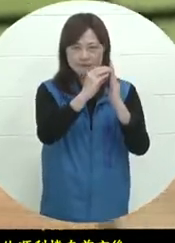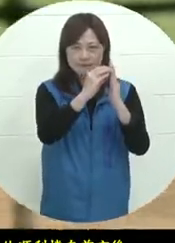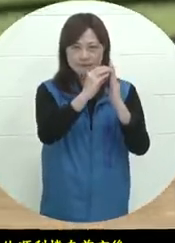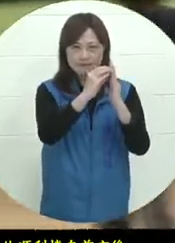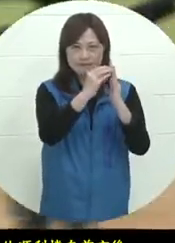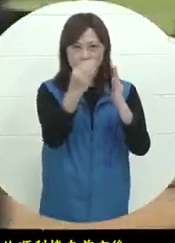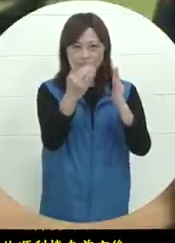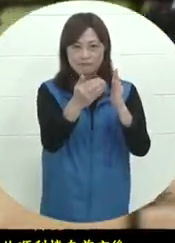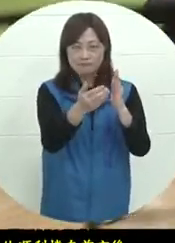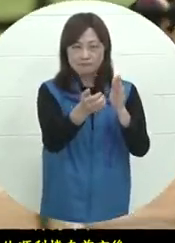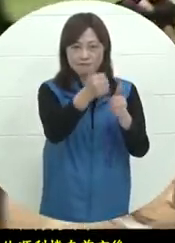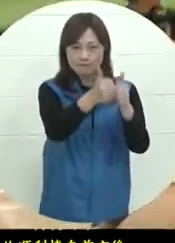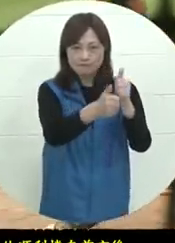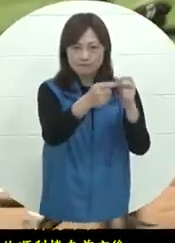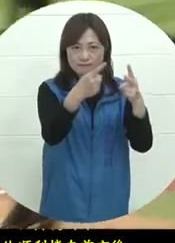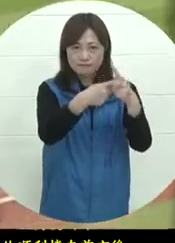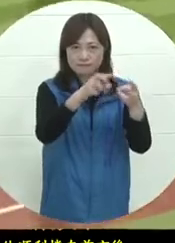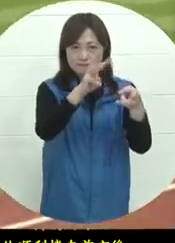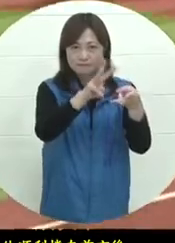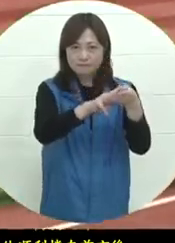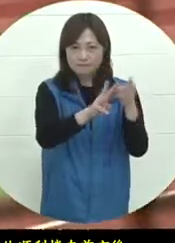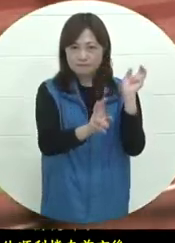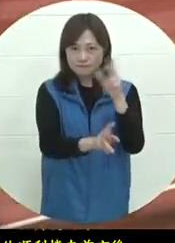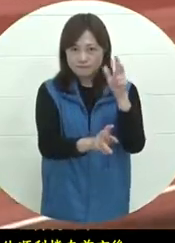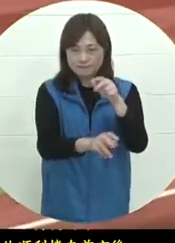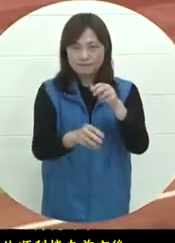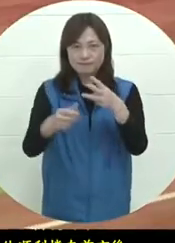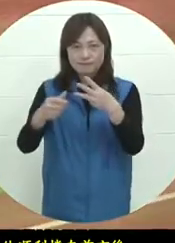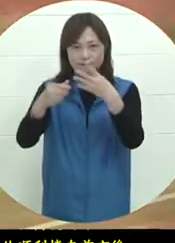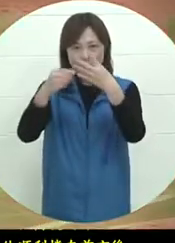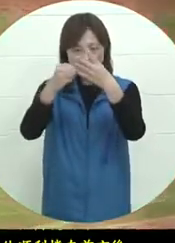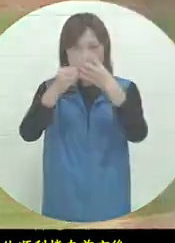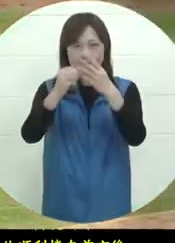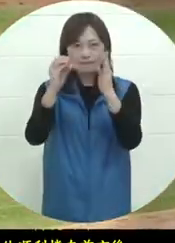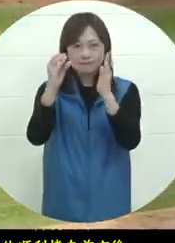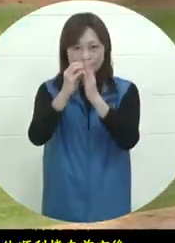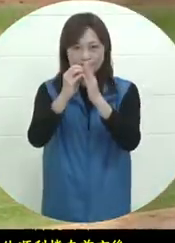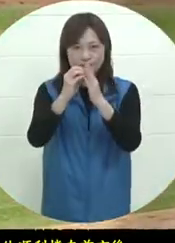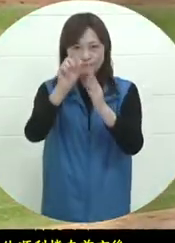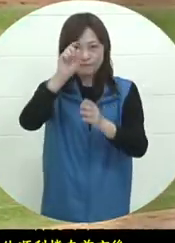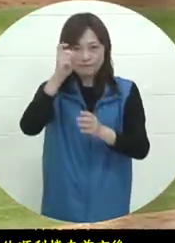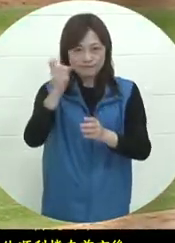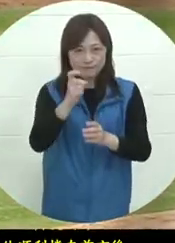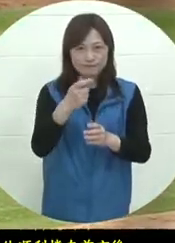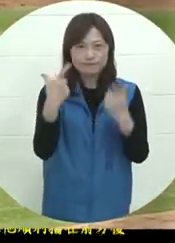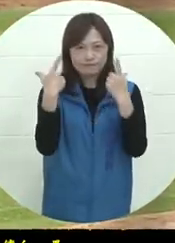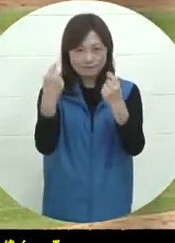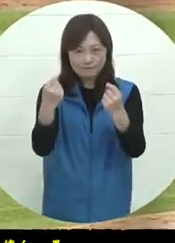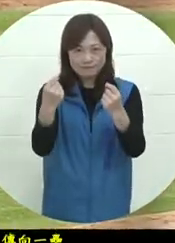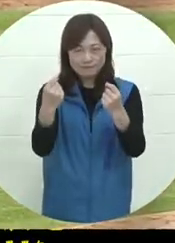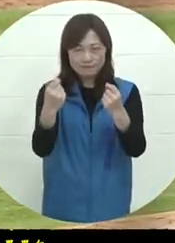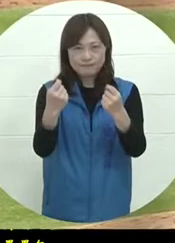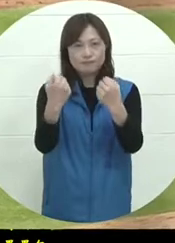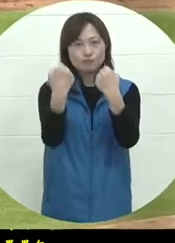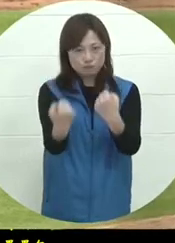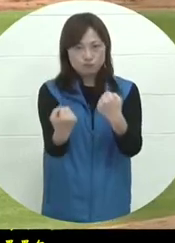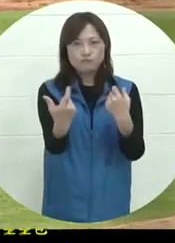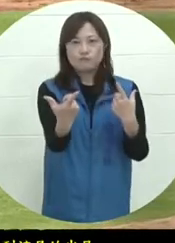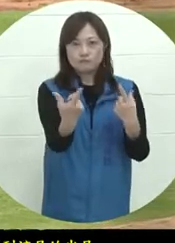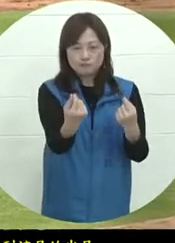the pitcher at that time, and the injured in the fourth inning are still on the field. The two people have now joined forces in the third inning.